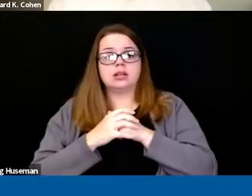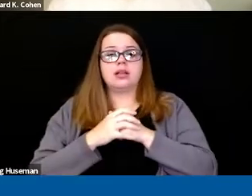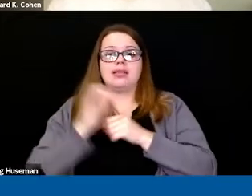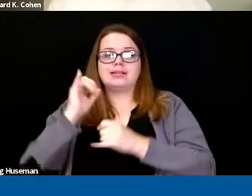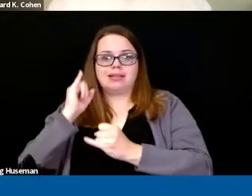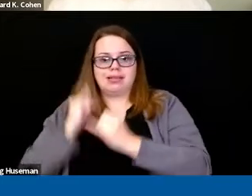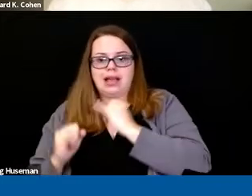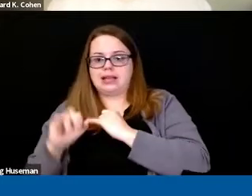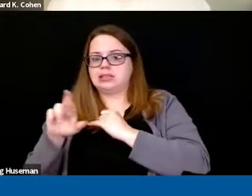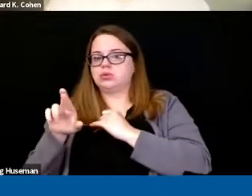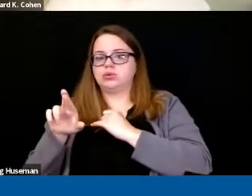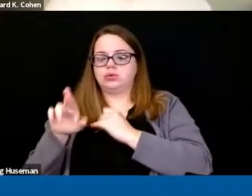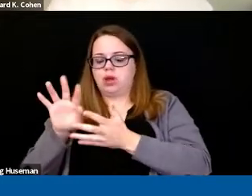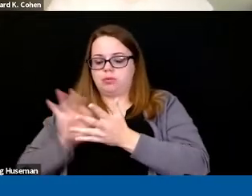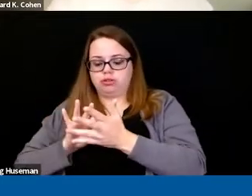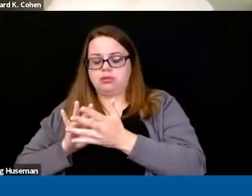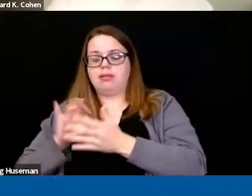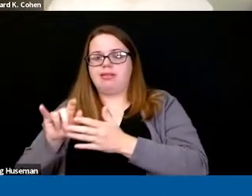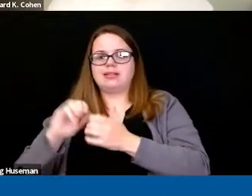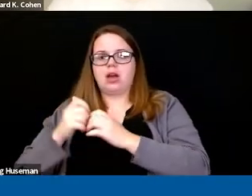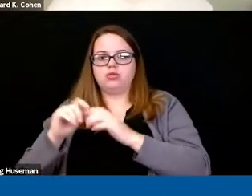Basically, it's just a way to fill in gaps that HTML has.